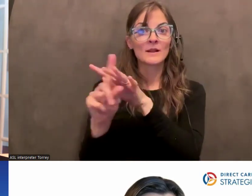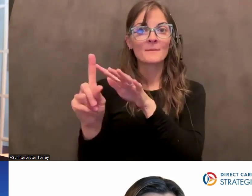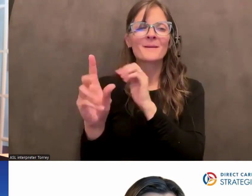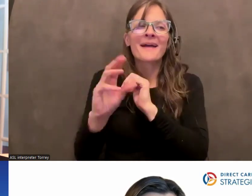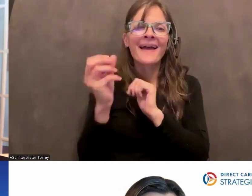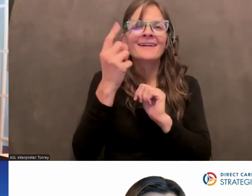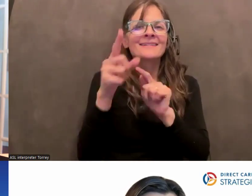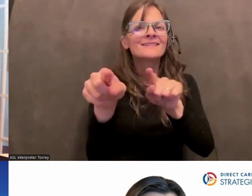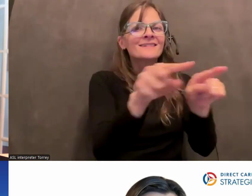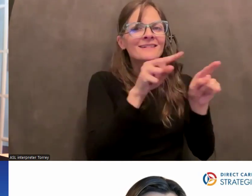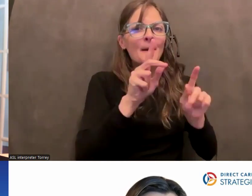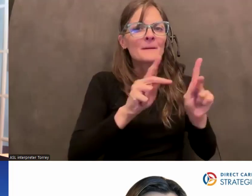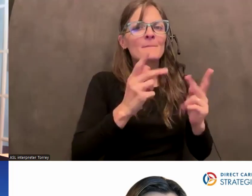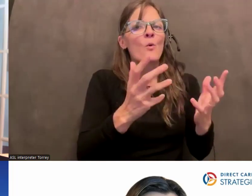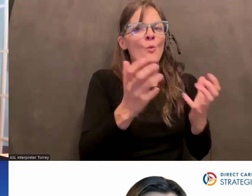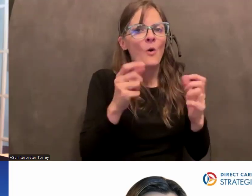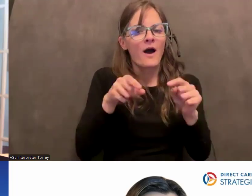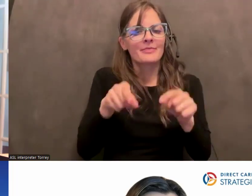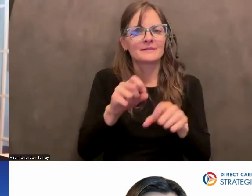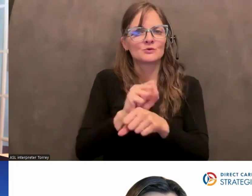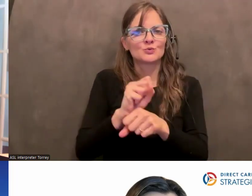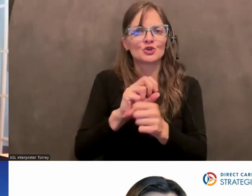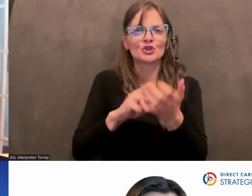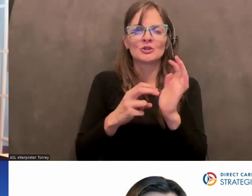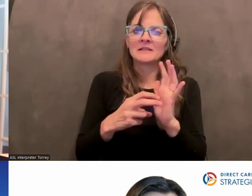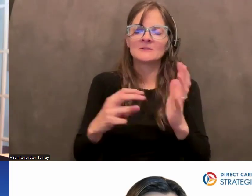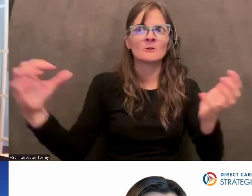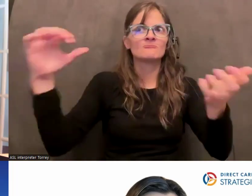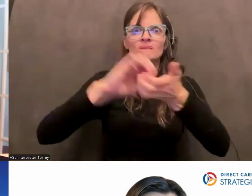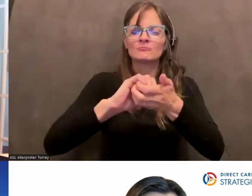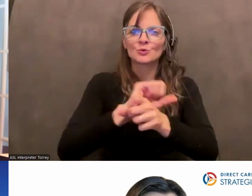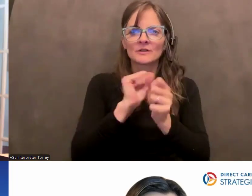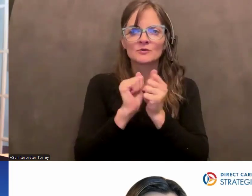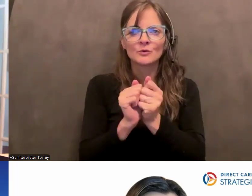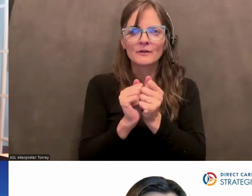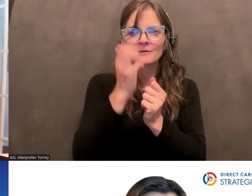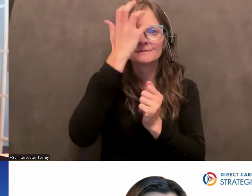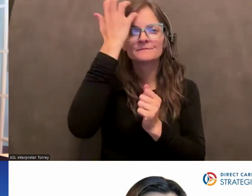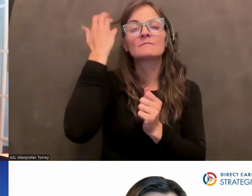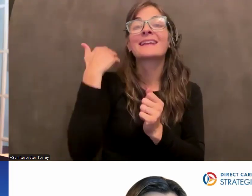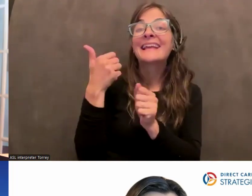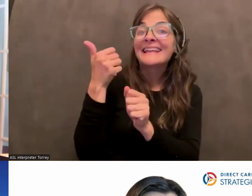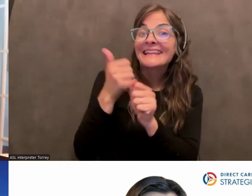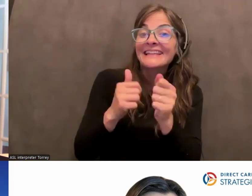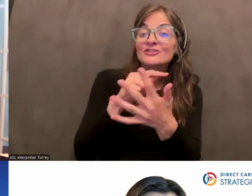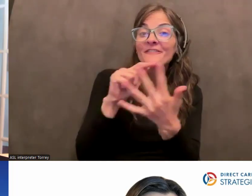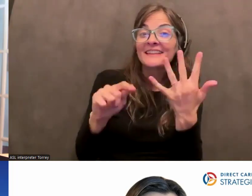And we were able to, and each one of these include a marketing budget because we could go back and say, you know, back in 2017, you know, we had